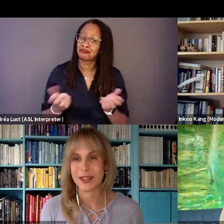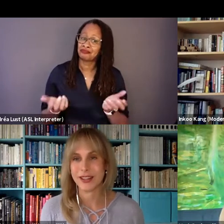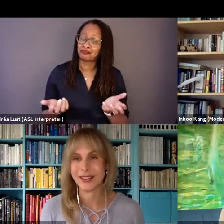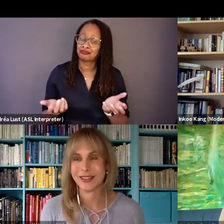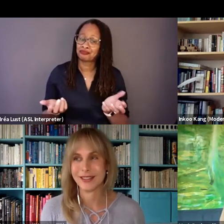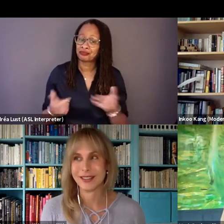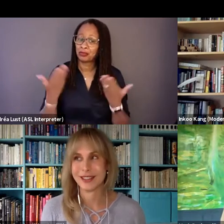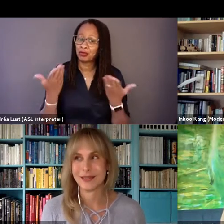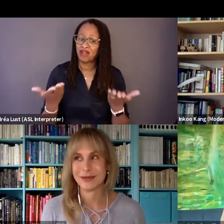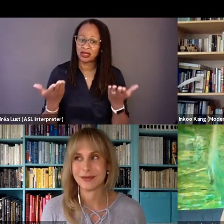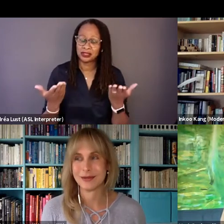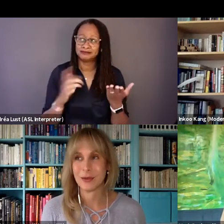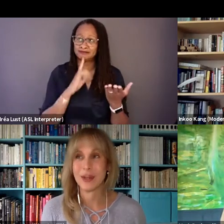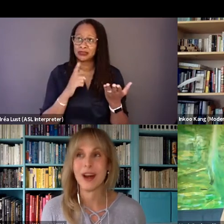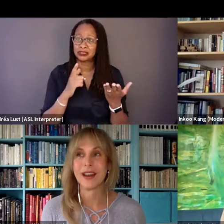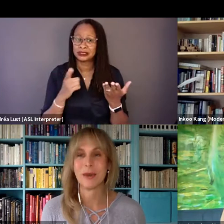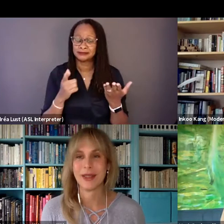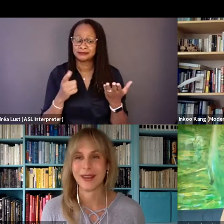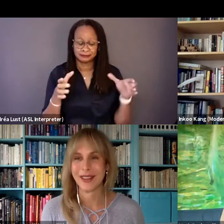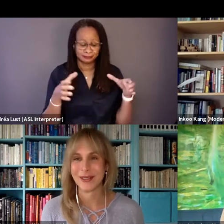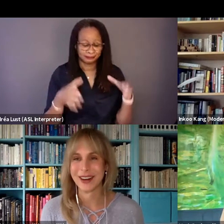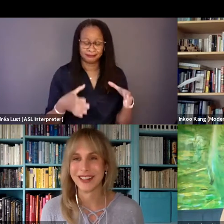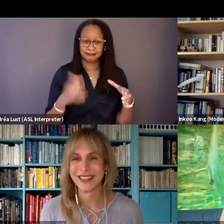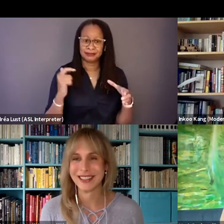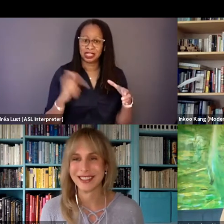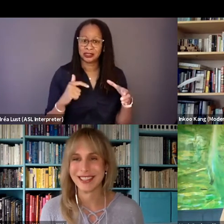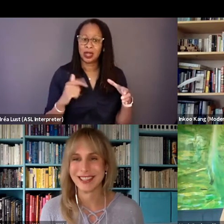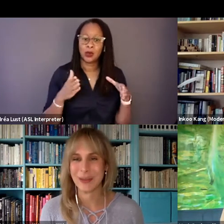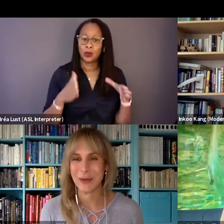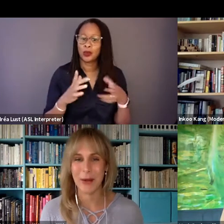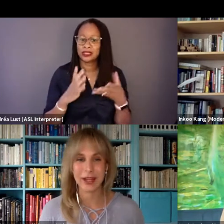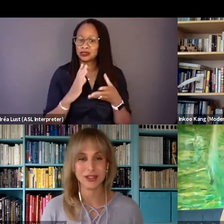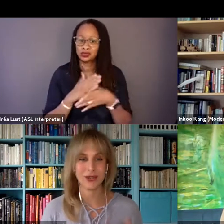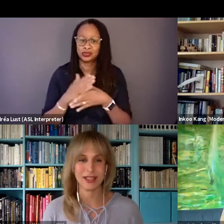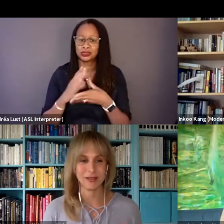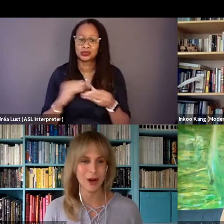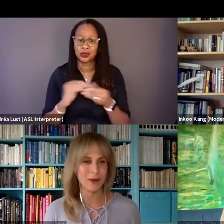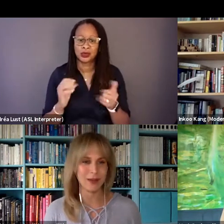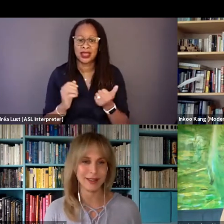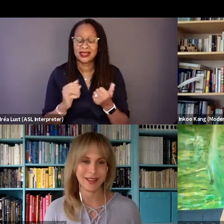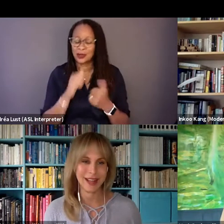that would not have been there otherwise. And without the constraints of COVID,